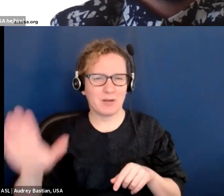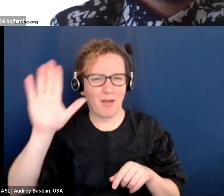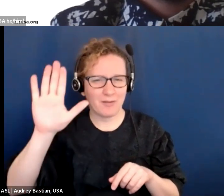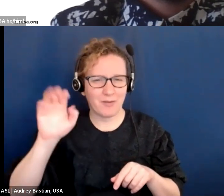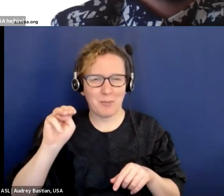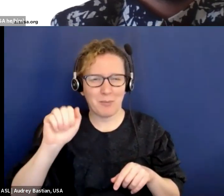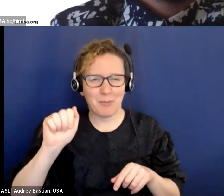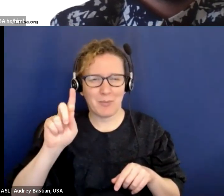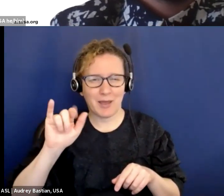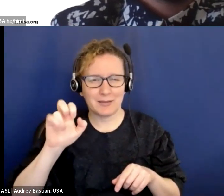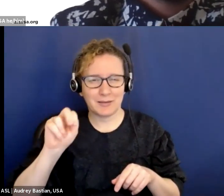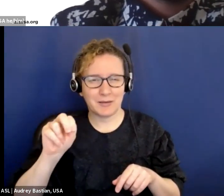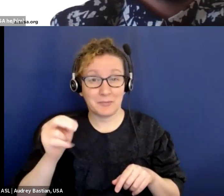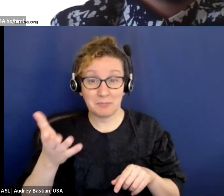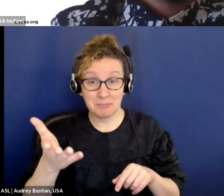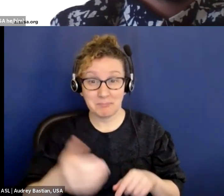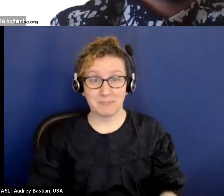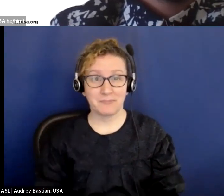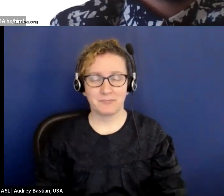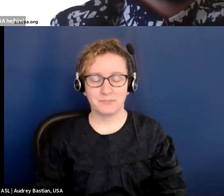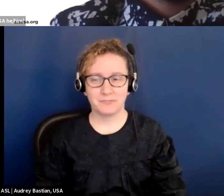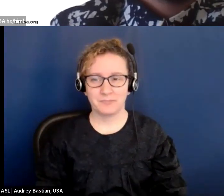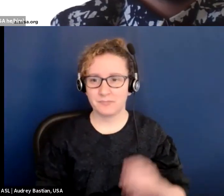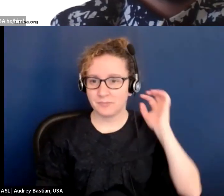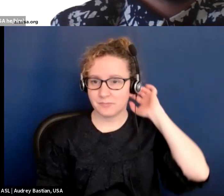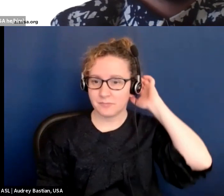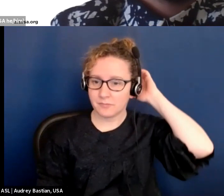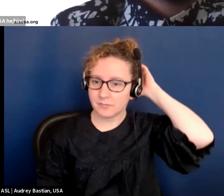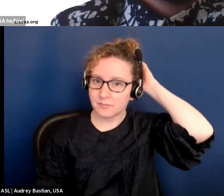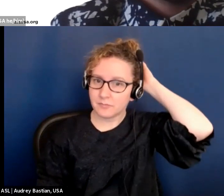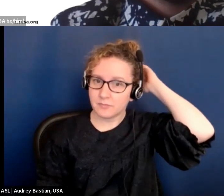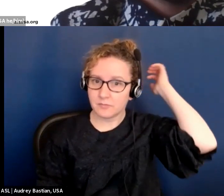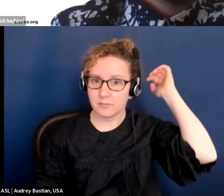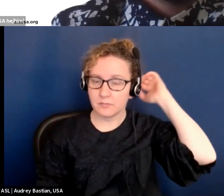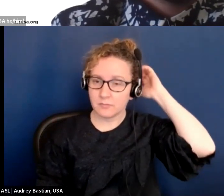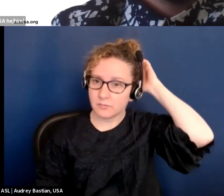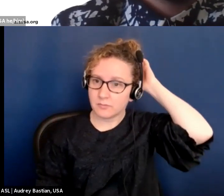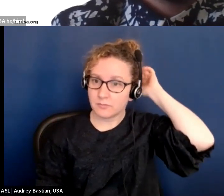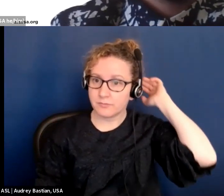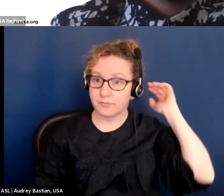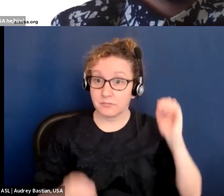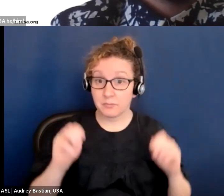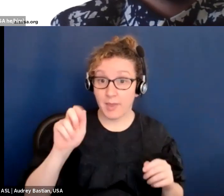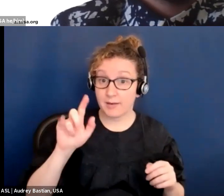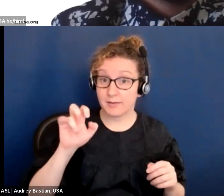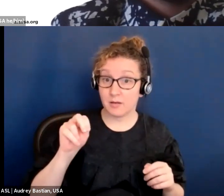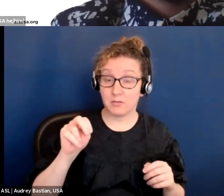Madison, you can unmute yourself or turn